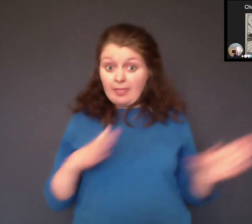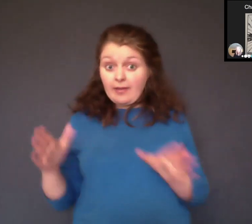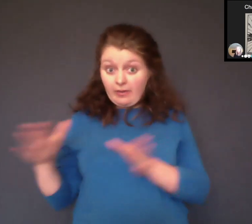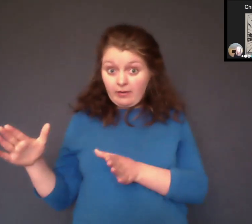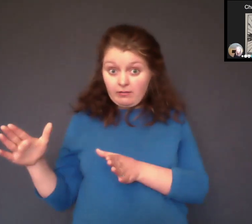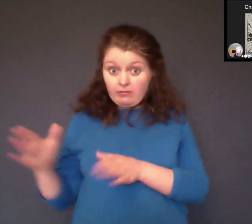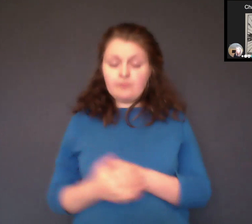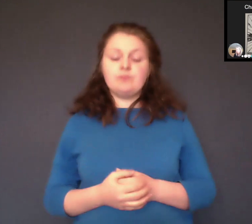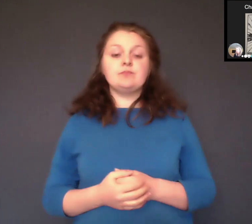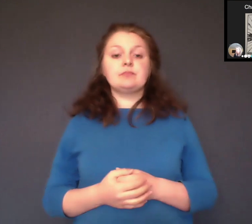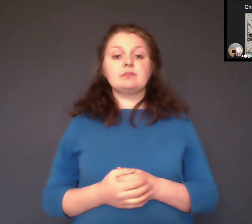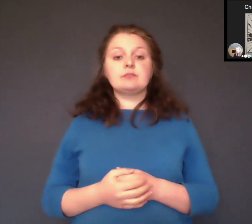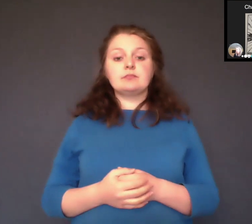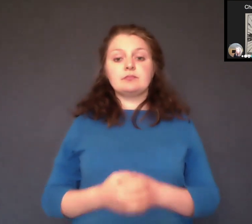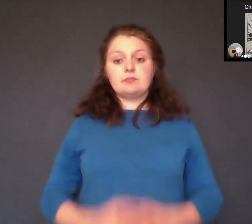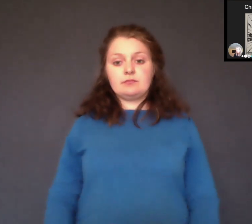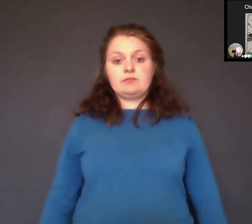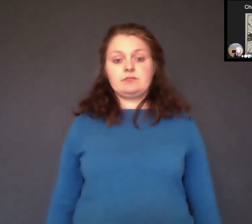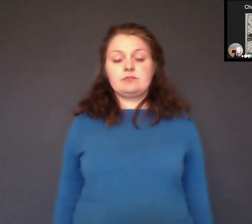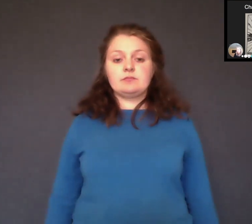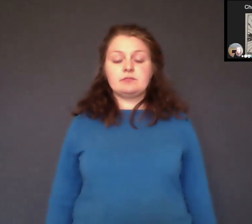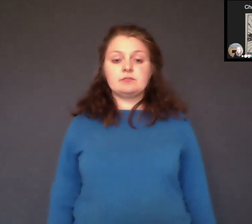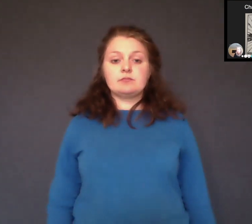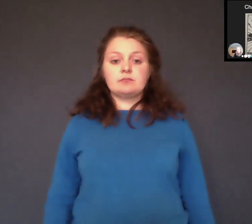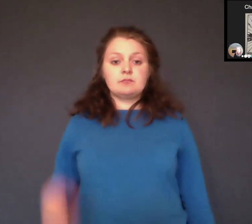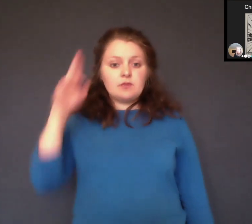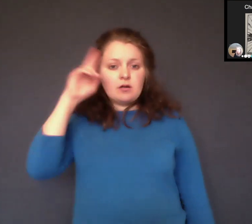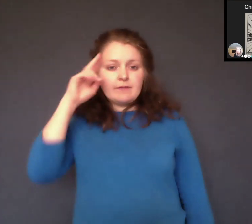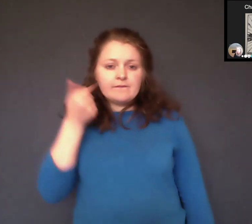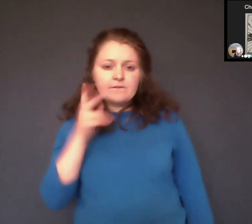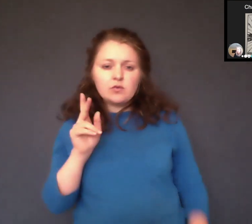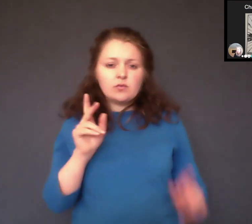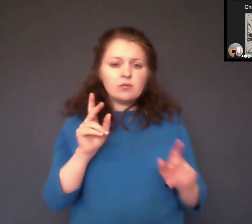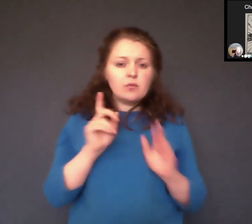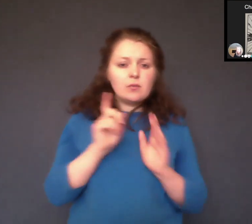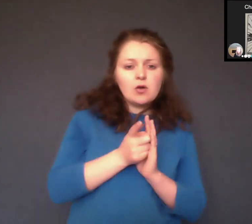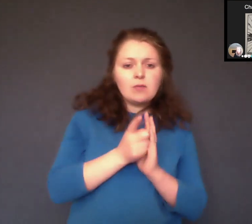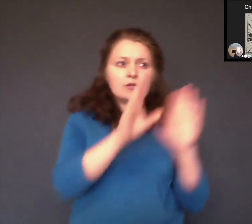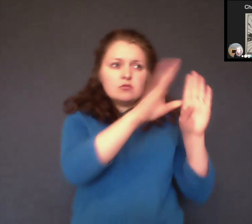after spending a few moments examining the doors he ignored all of them